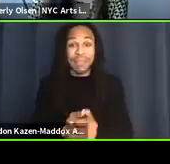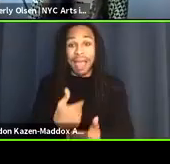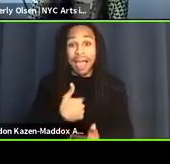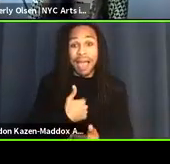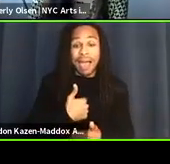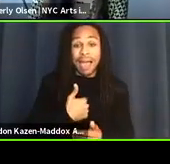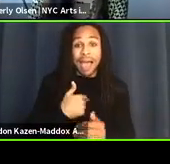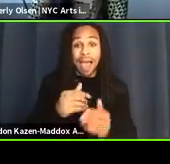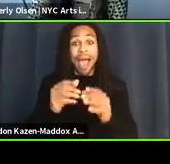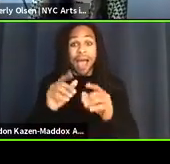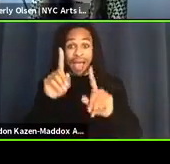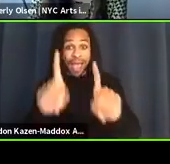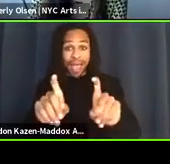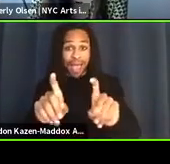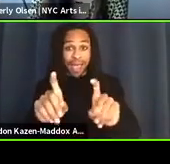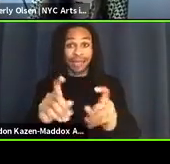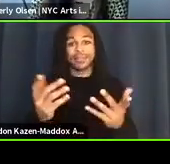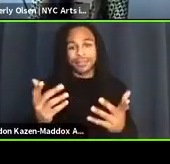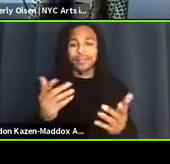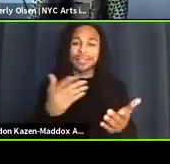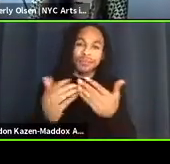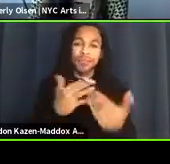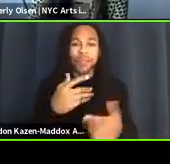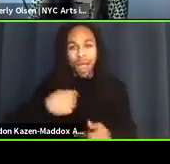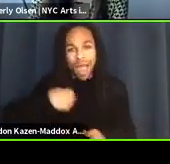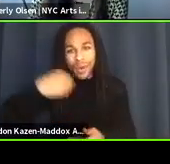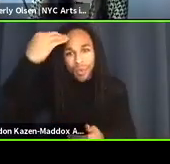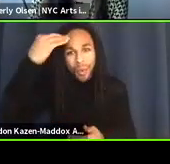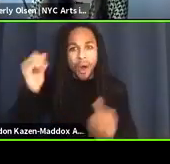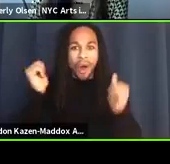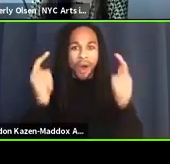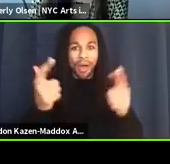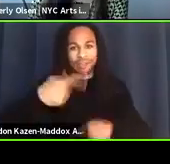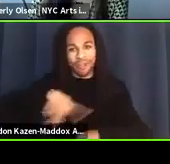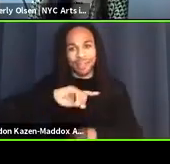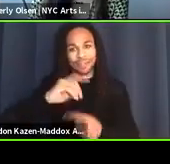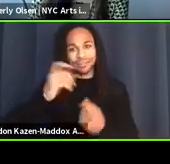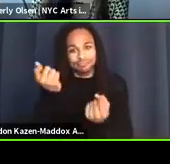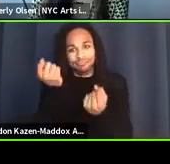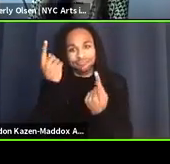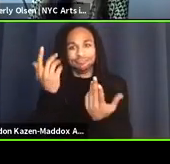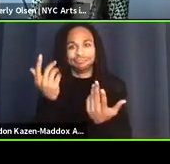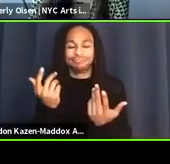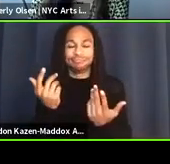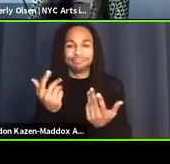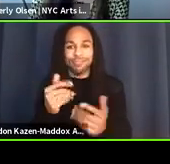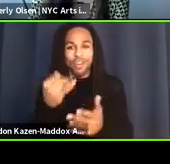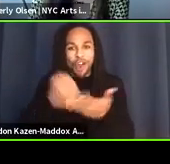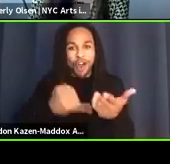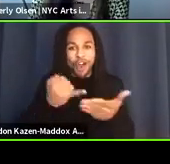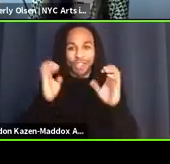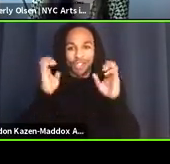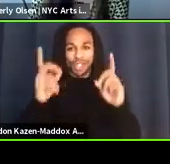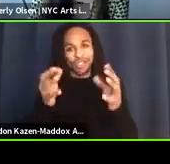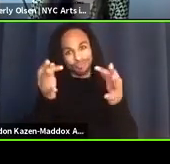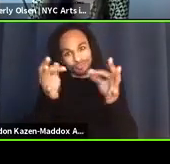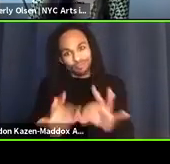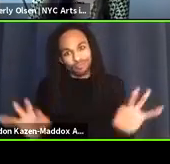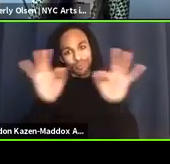on the comment section of Facebook Live. As we think about this move of arts